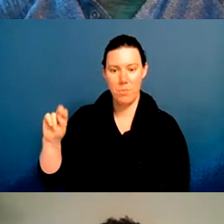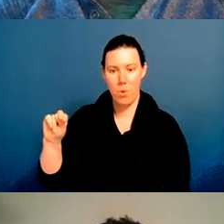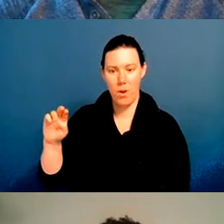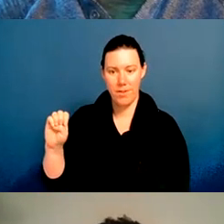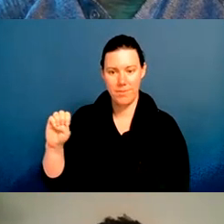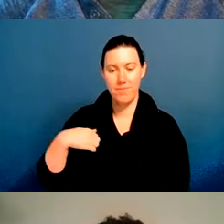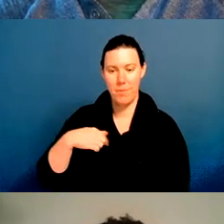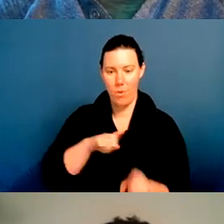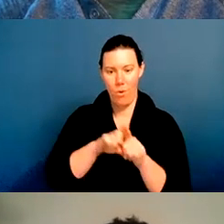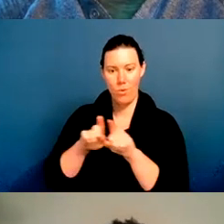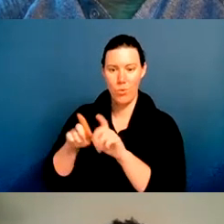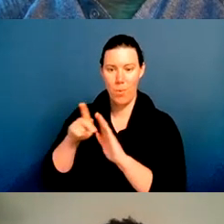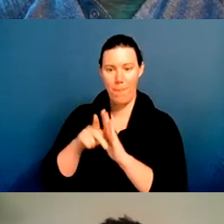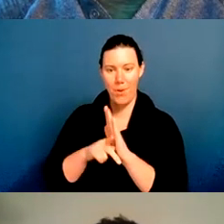and I am happy to be here, thanks.